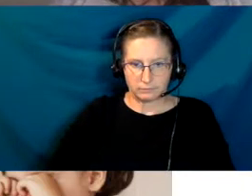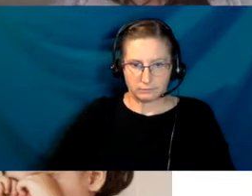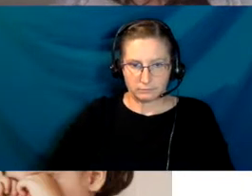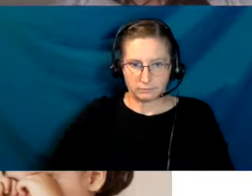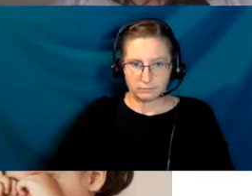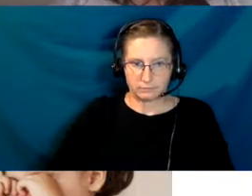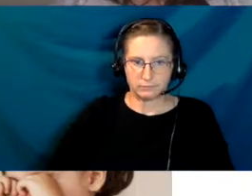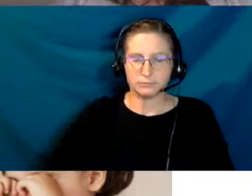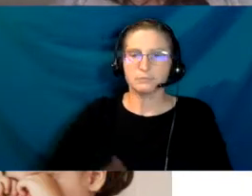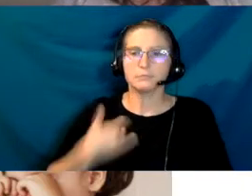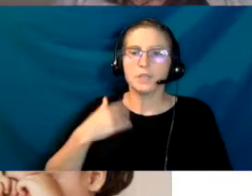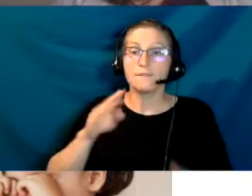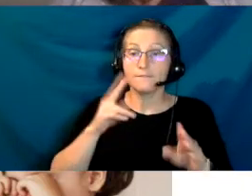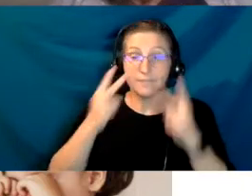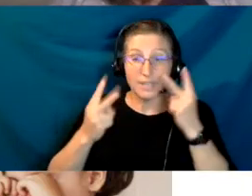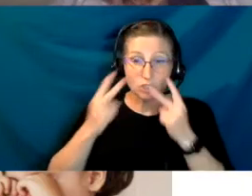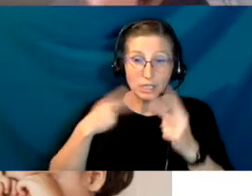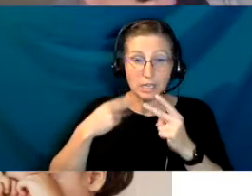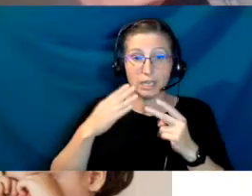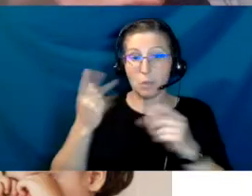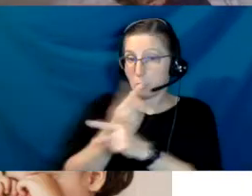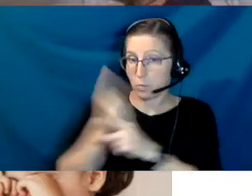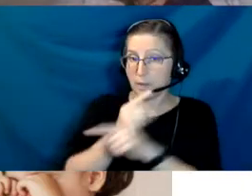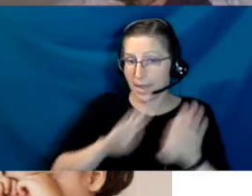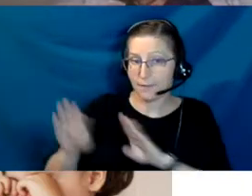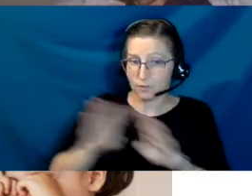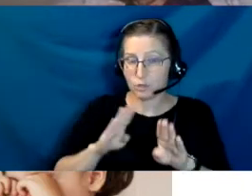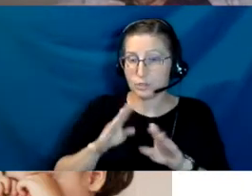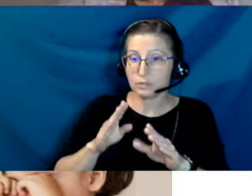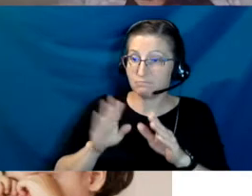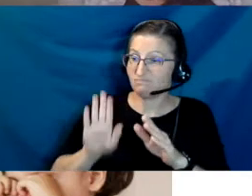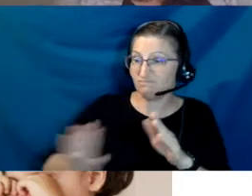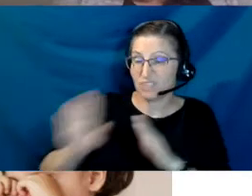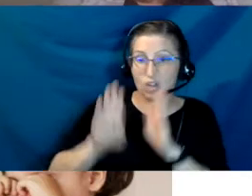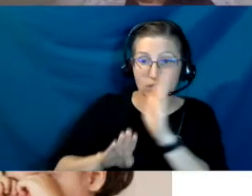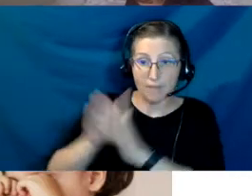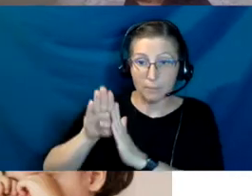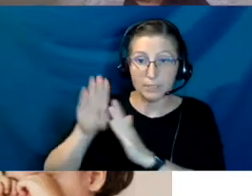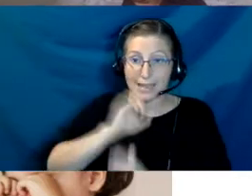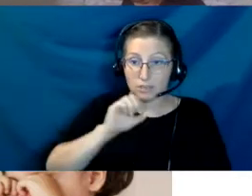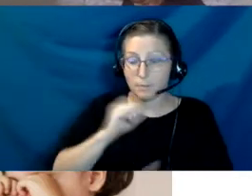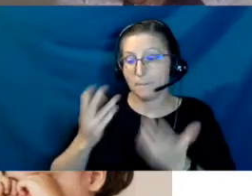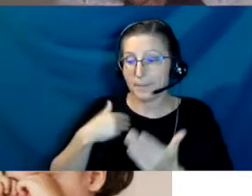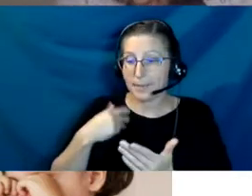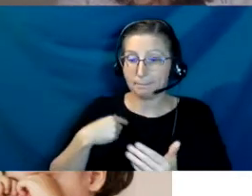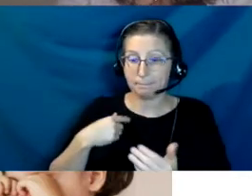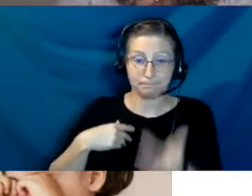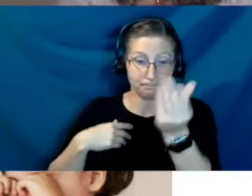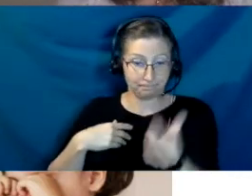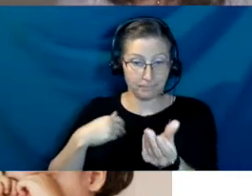at an object, look away, and then reach for that object. That would be an example of a